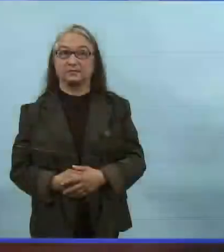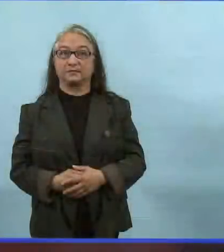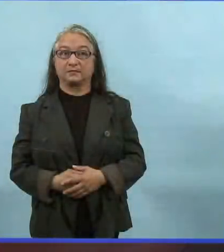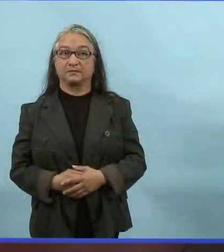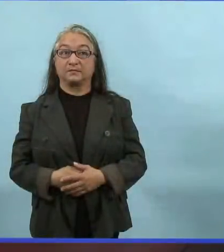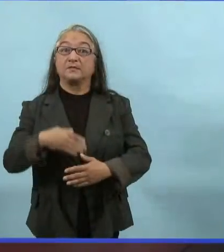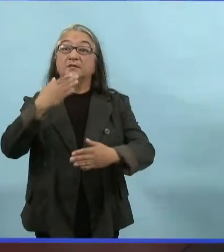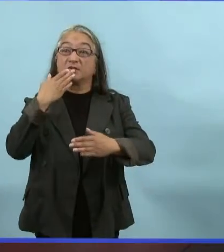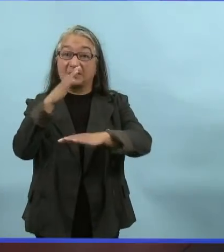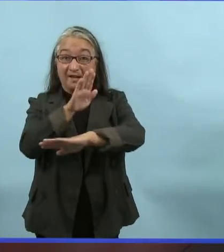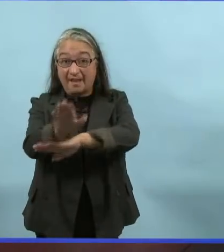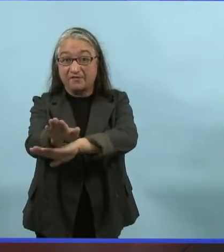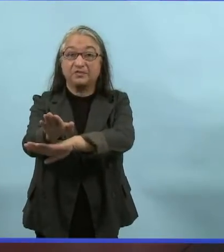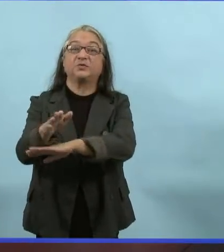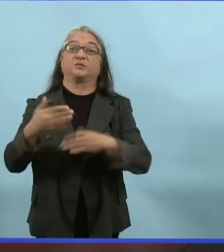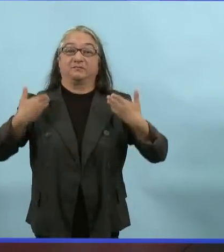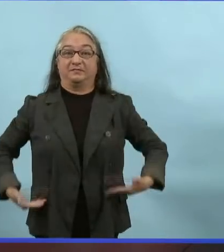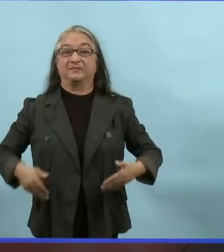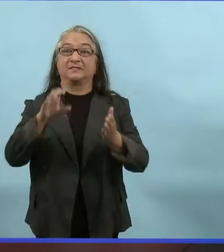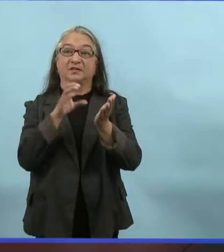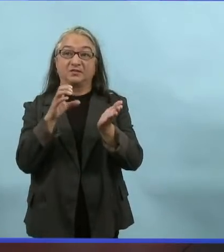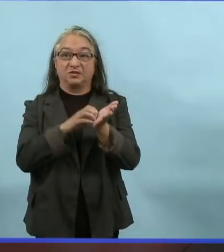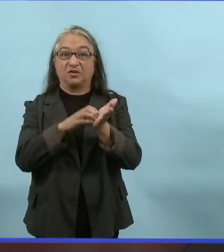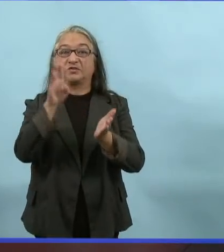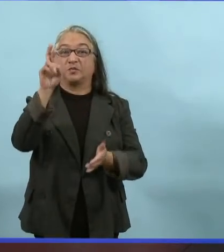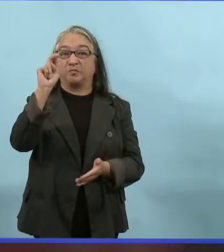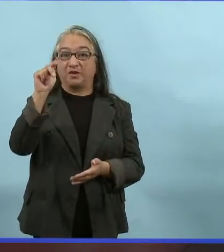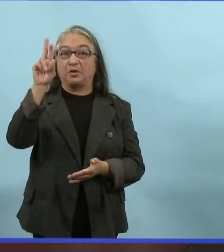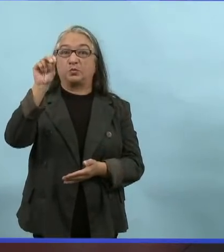Good afternoon I'm Brent Russin, Manitoba's chief provincial public health officer